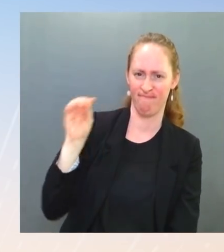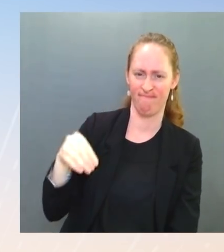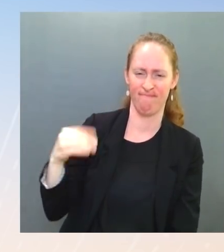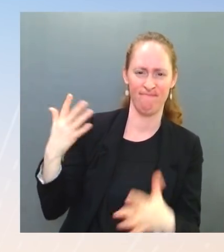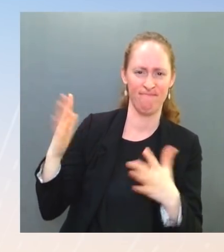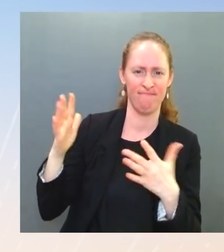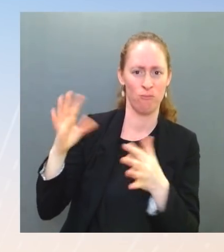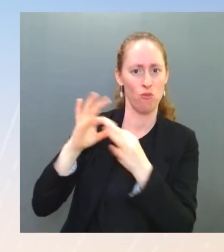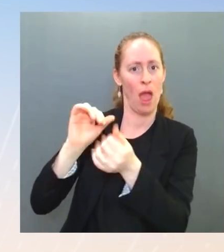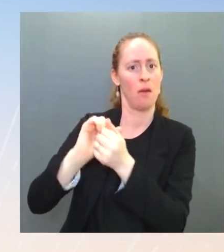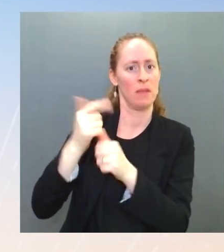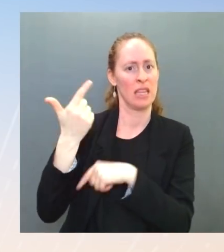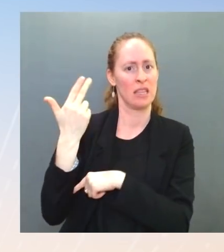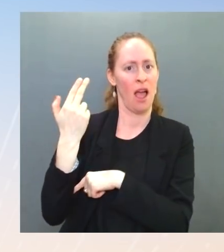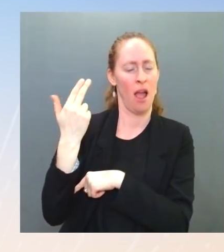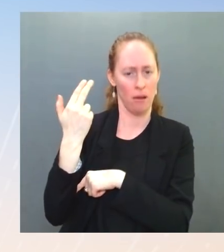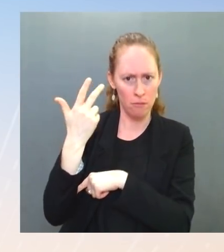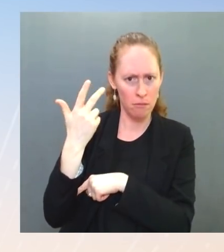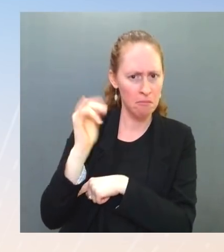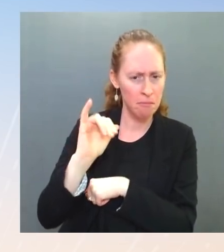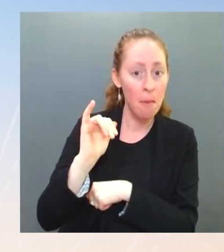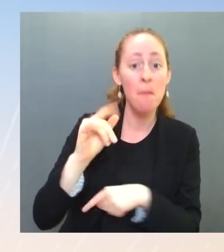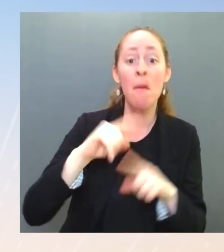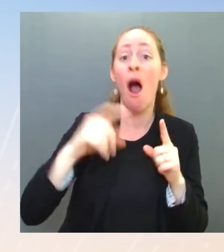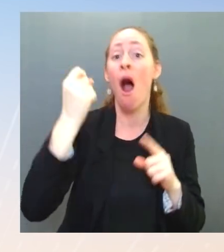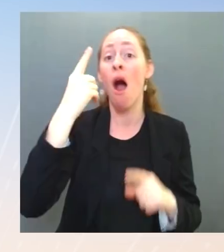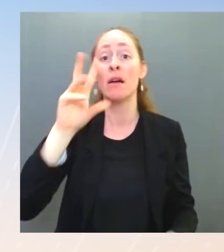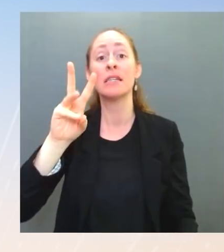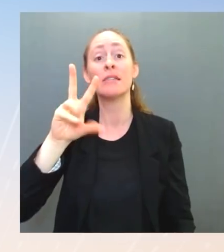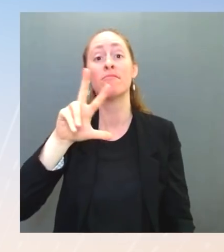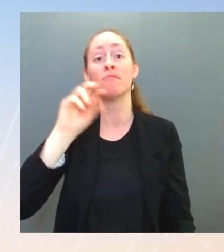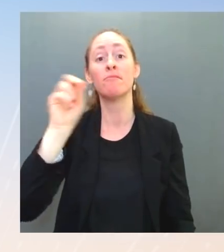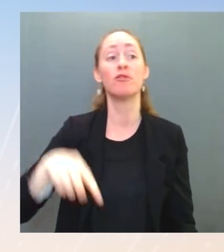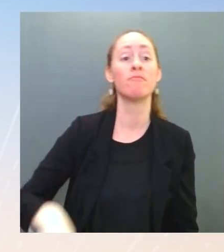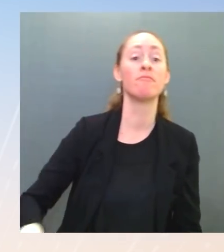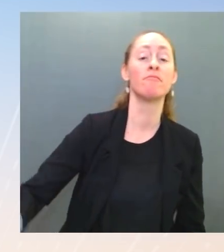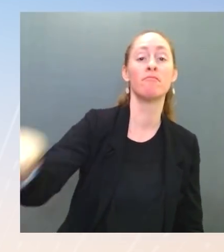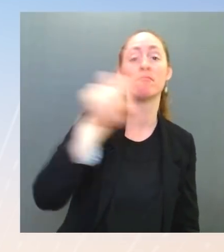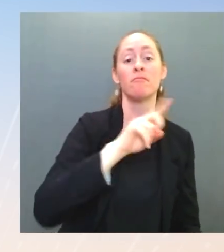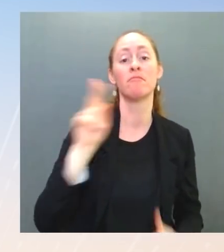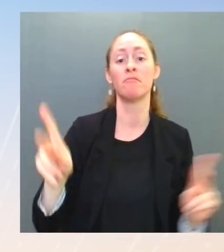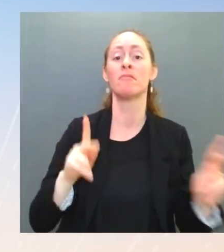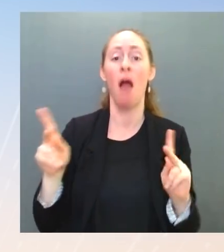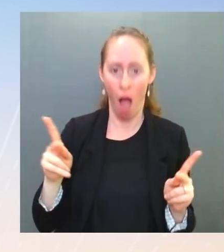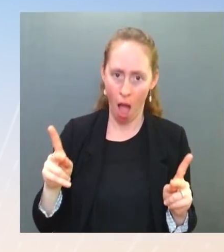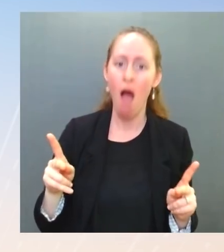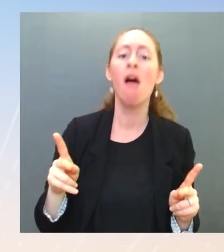that you guys are finalizing today. What's causing the disconnect there? Is there any plan to change the White House's messaging,